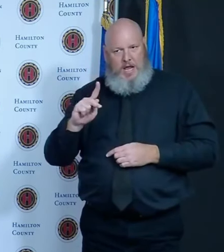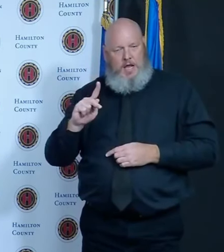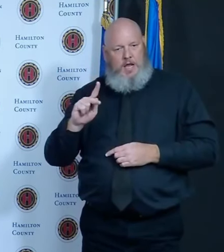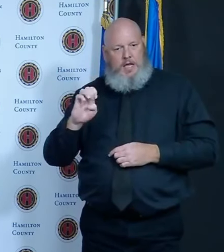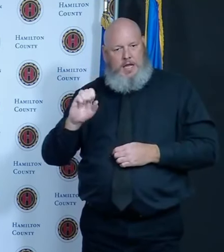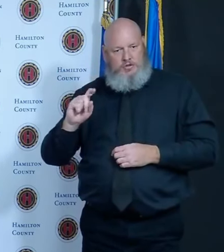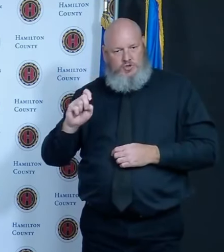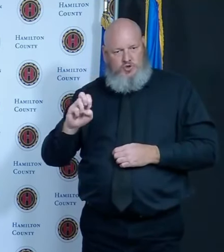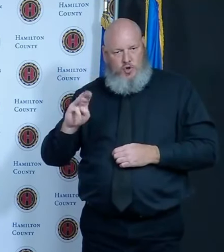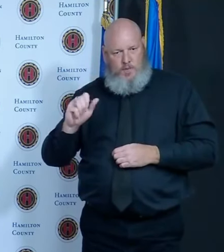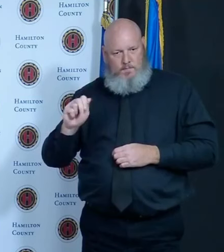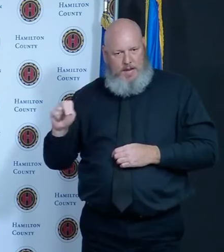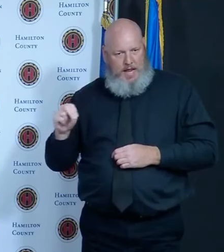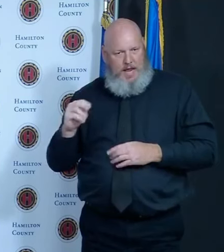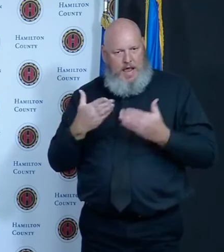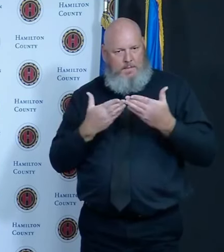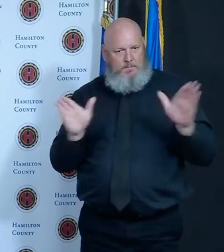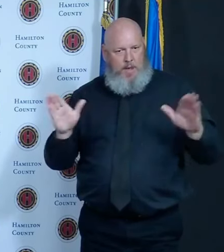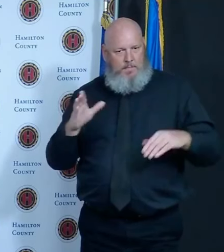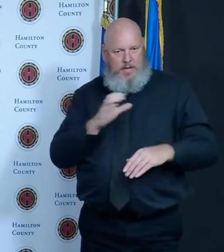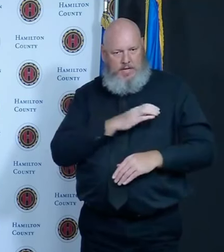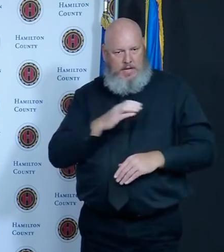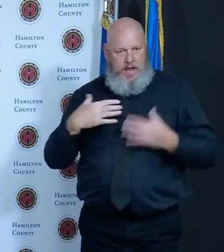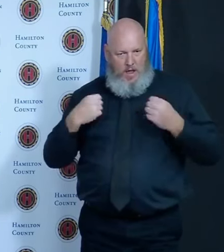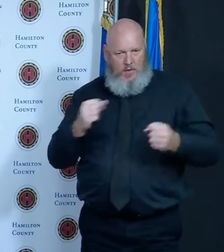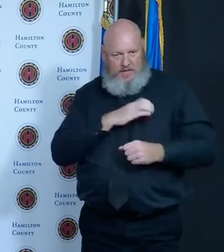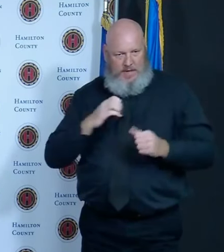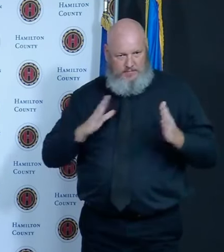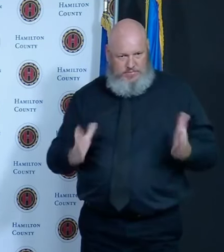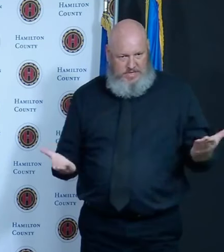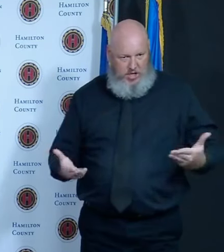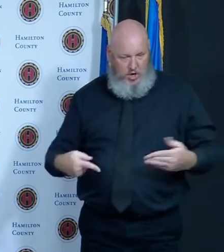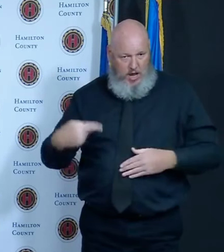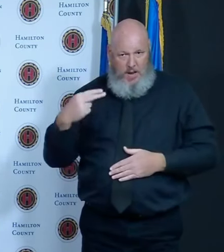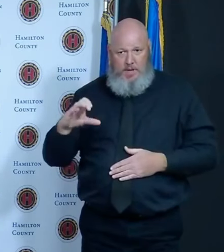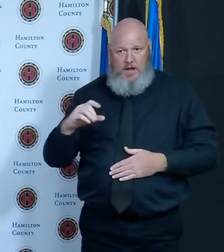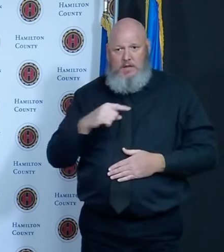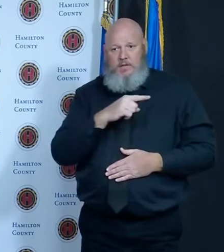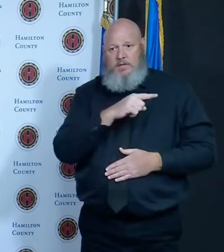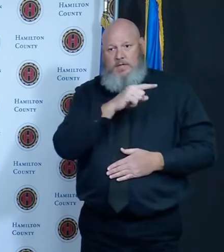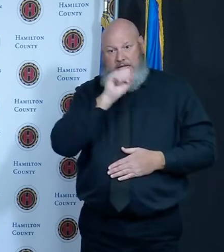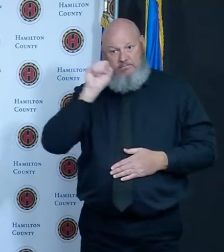numbers that I give you our county wide numbers so they include the county and